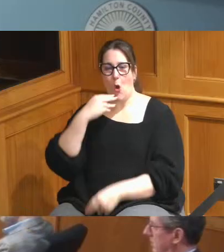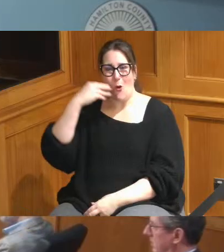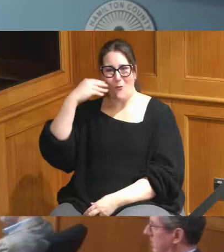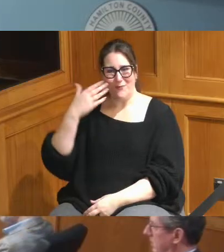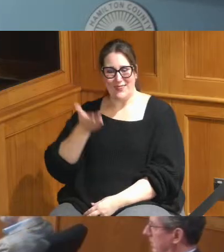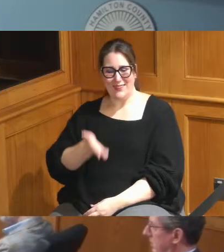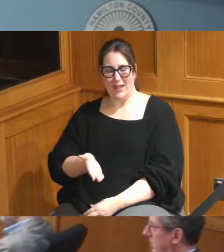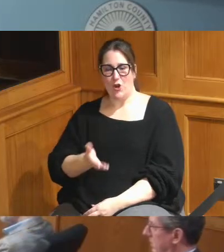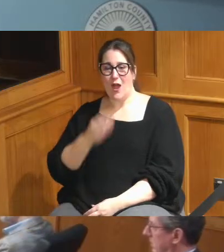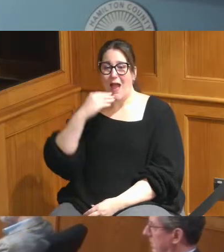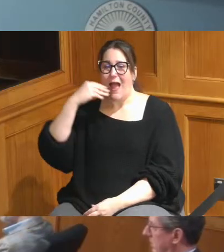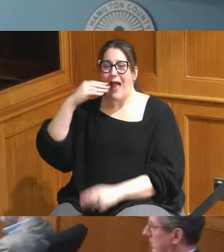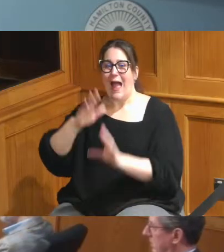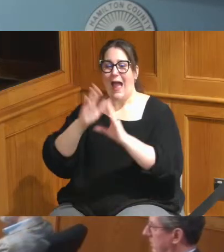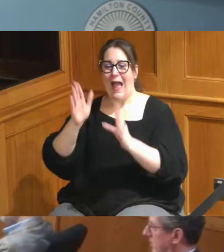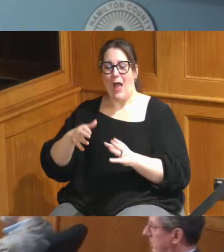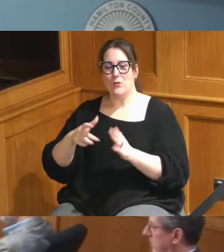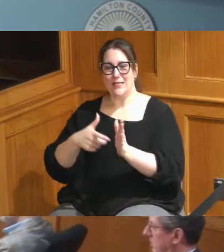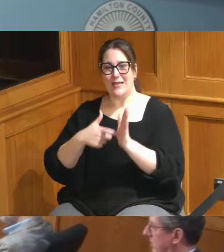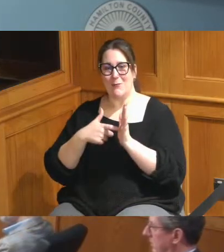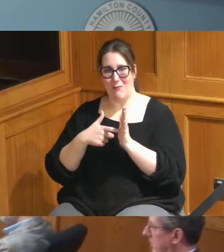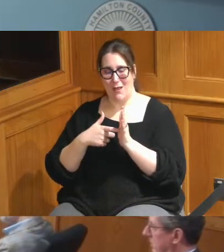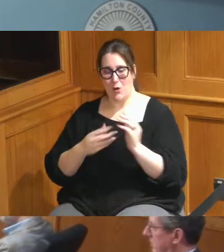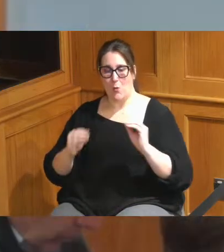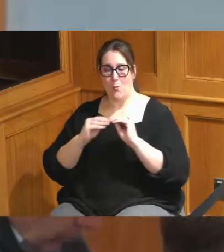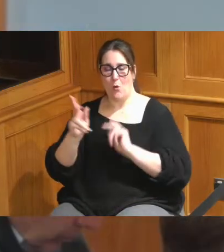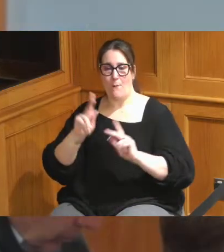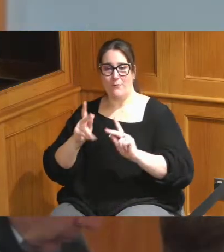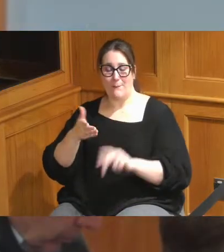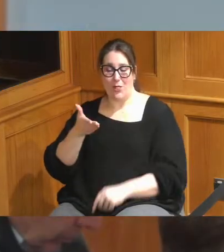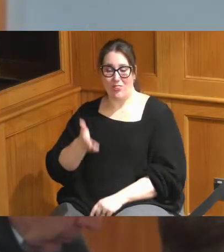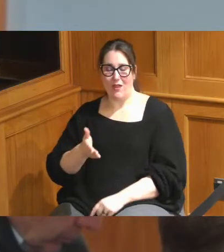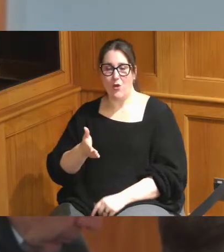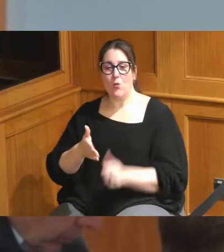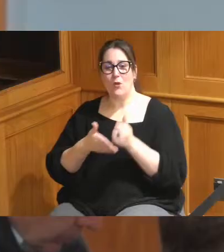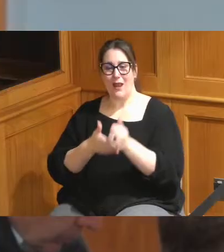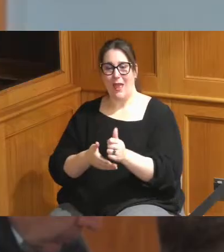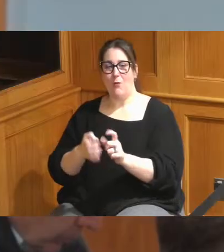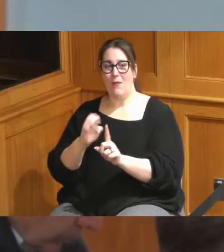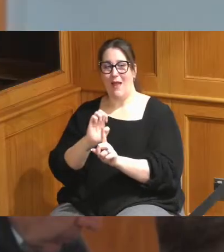demand components to this. Having more people in the banks would help from an economic standpoint.